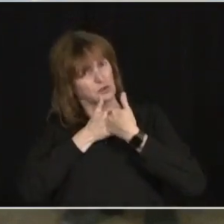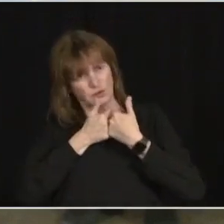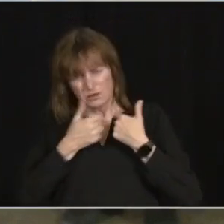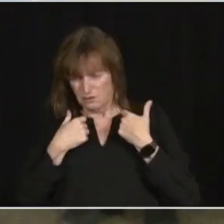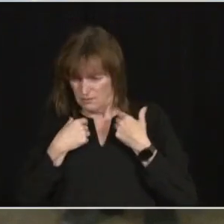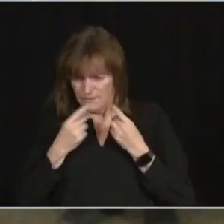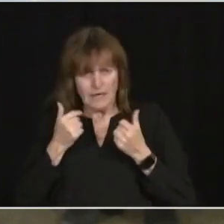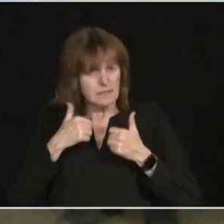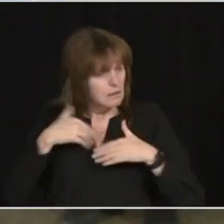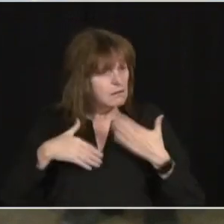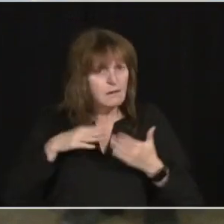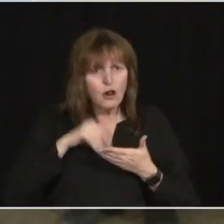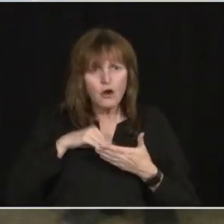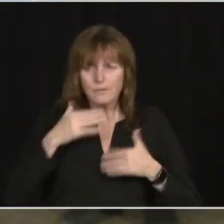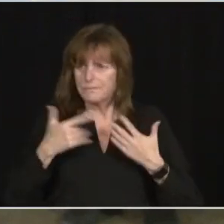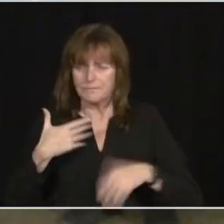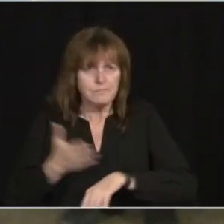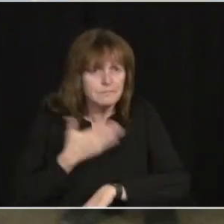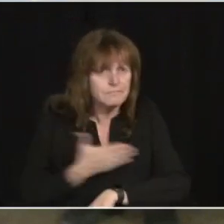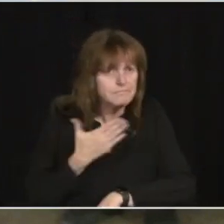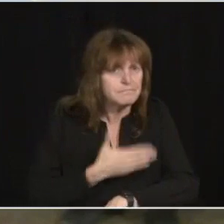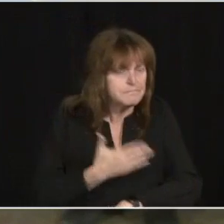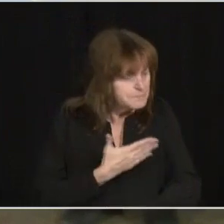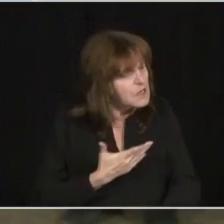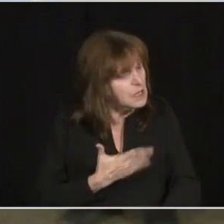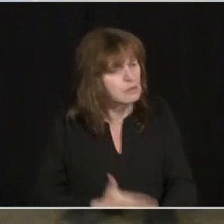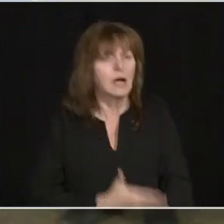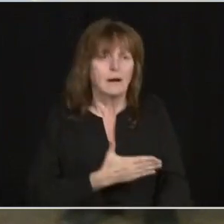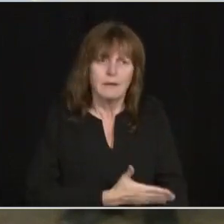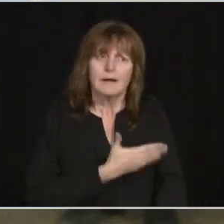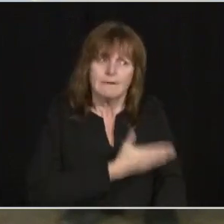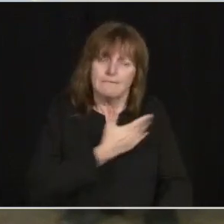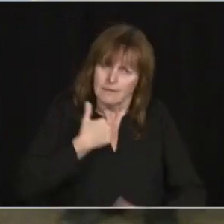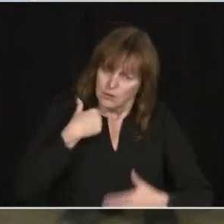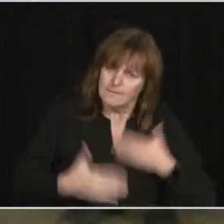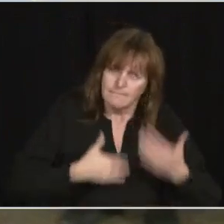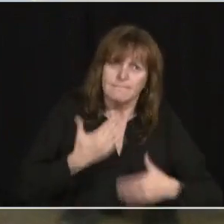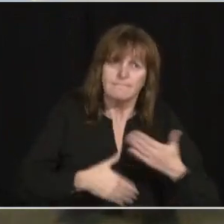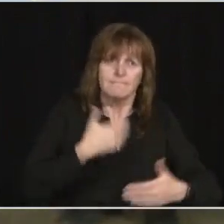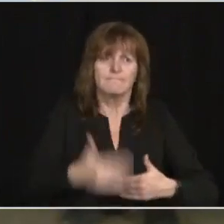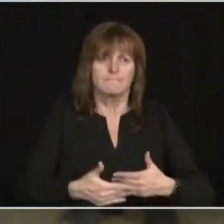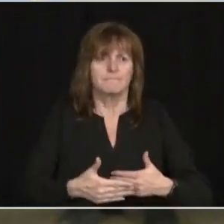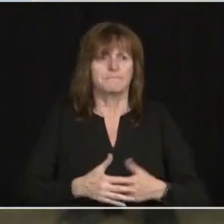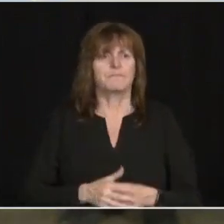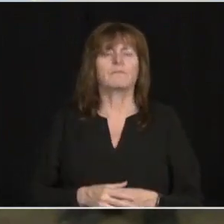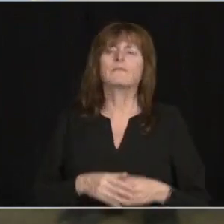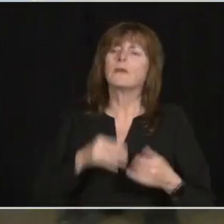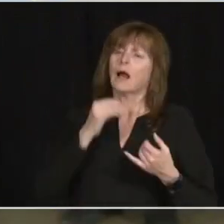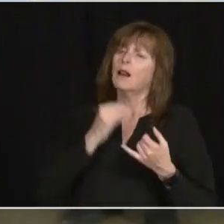our government's commitment on everything we do. Last question